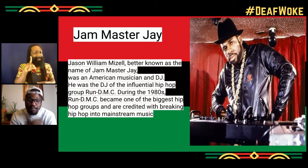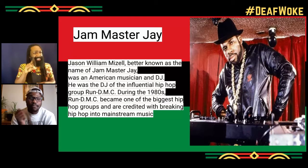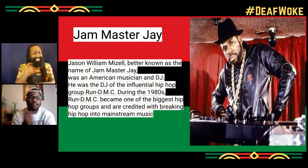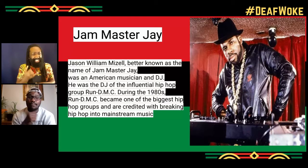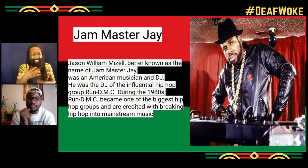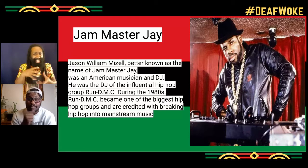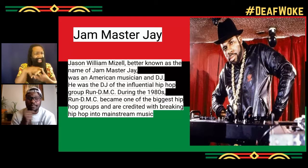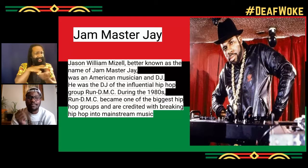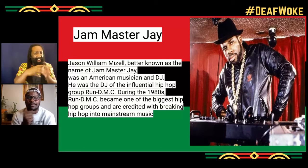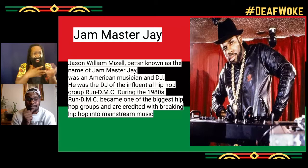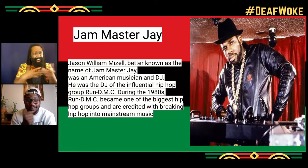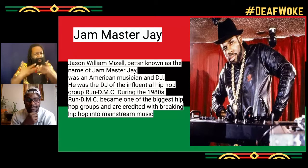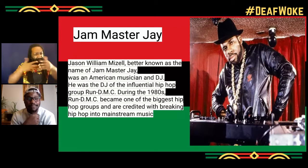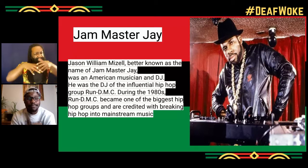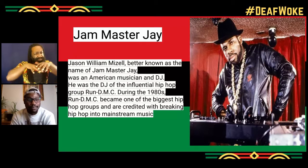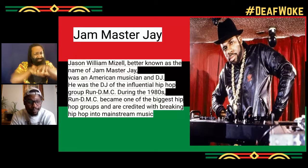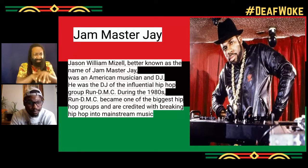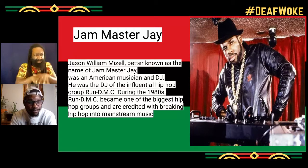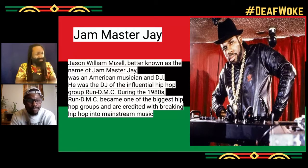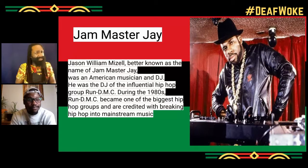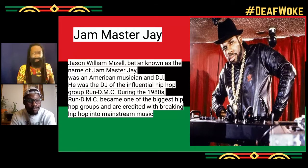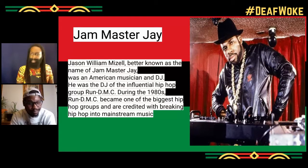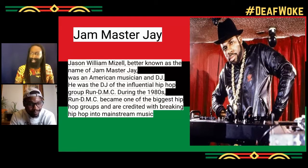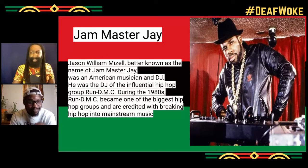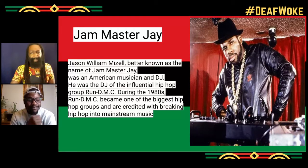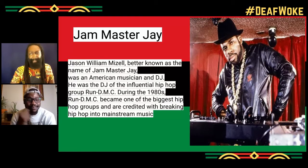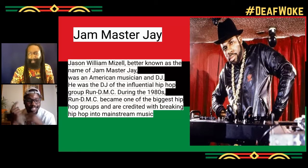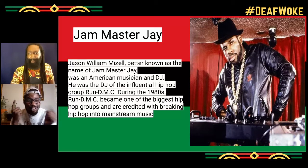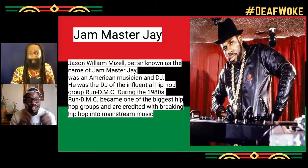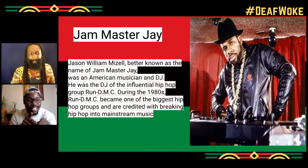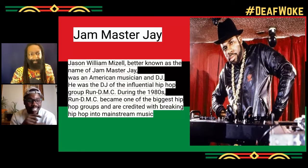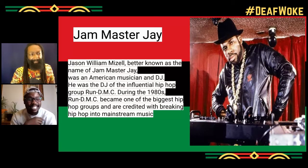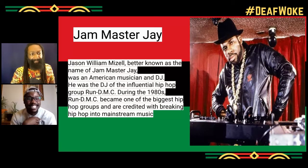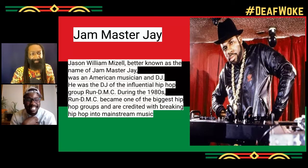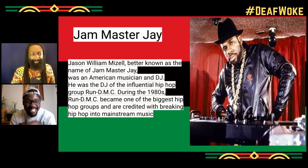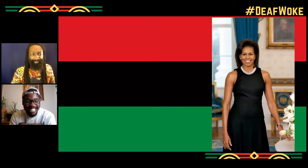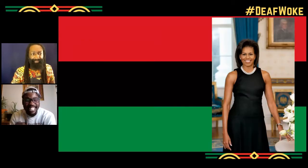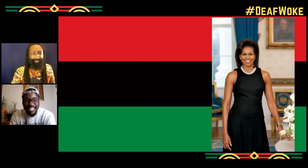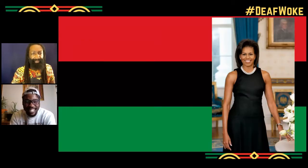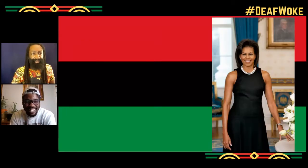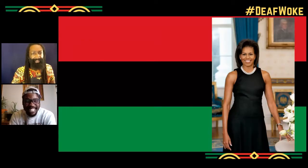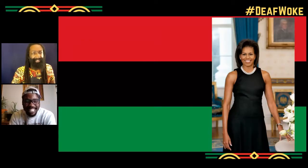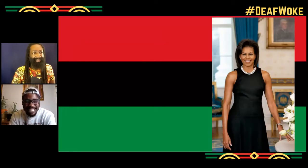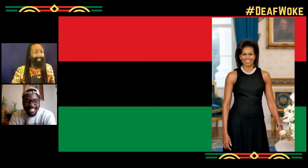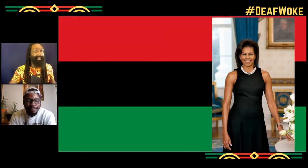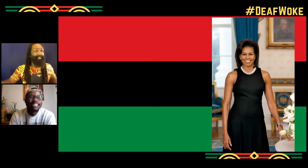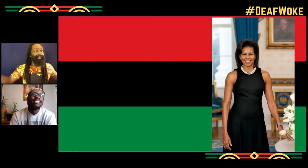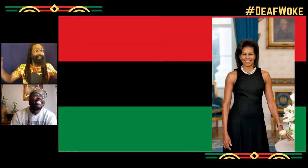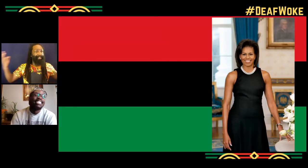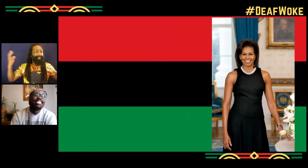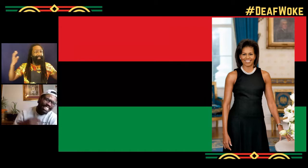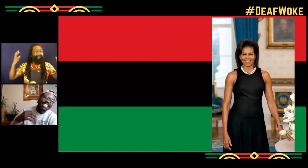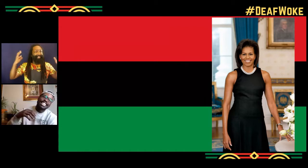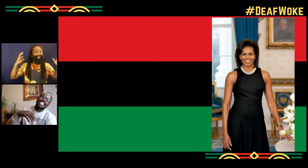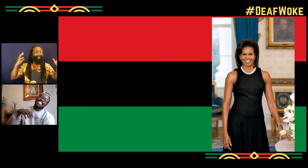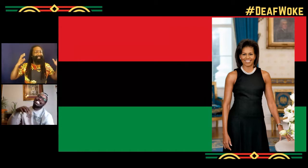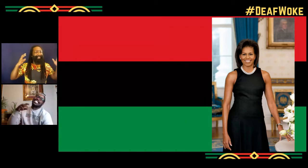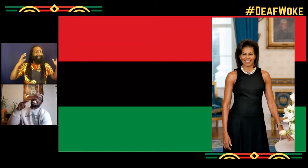He changed hip hop forever. He changed DJing and he changed everything and literally broke into, really go it into mainstream music.